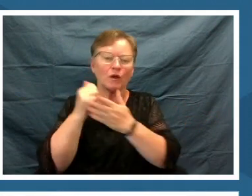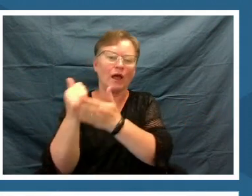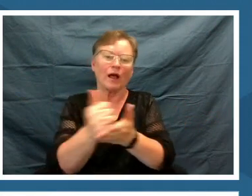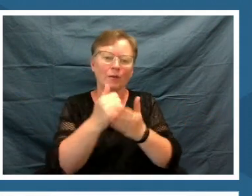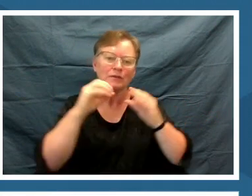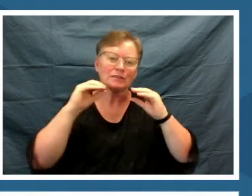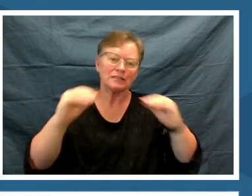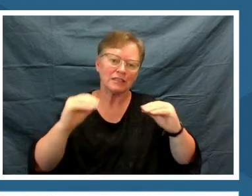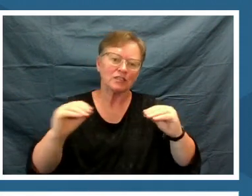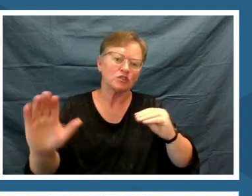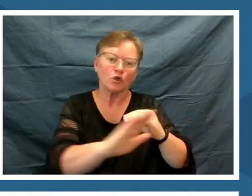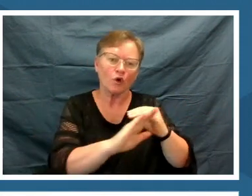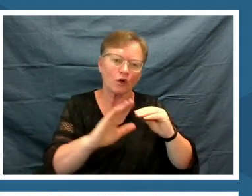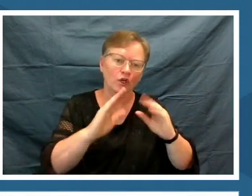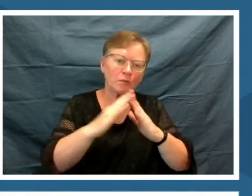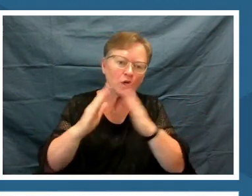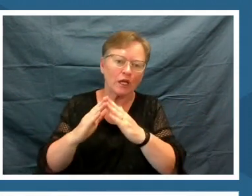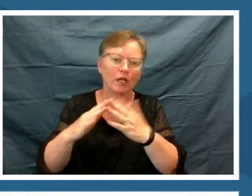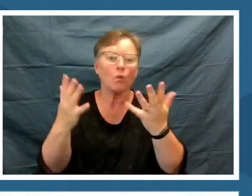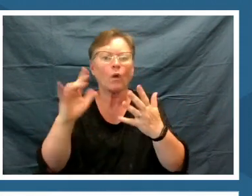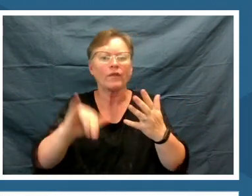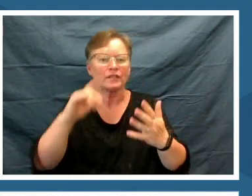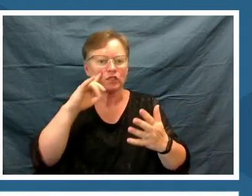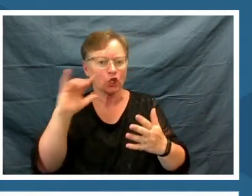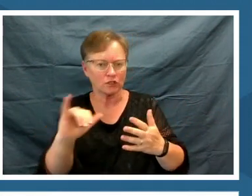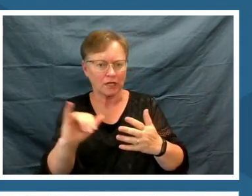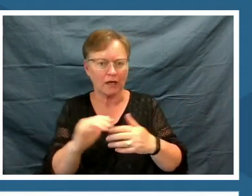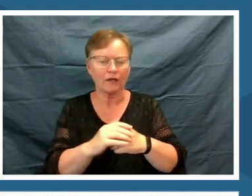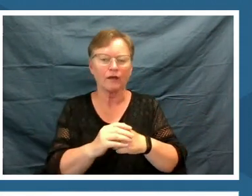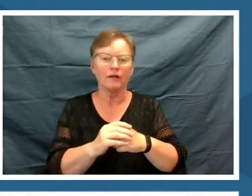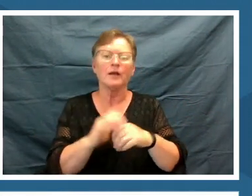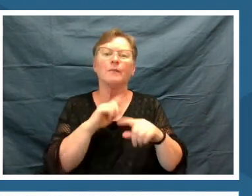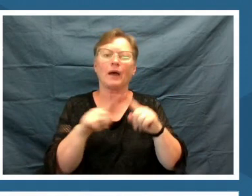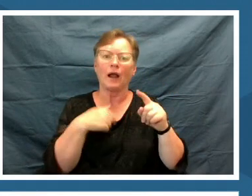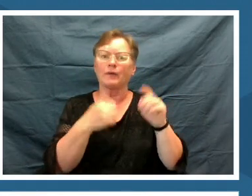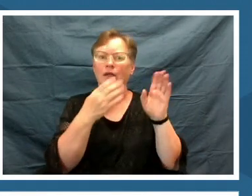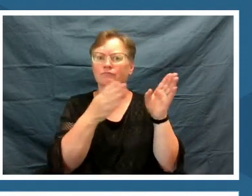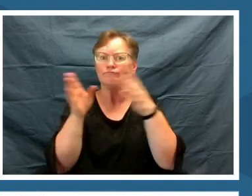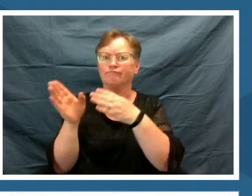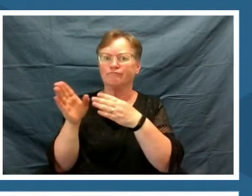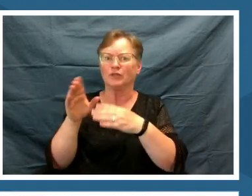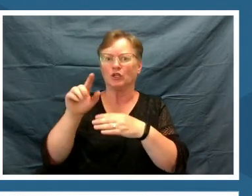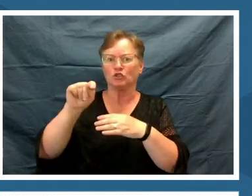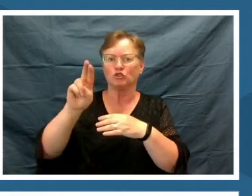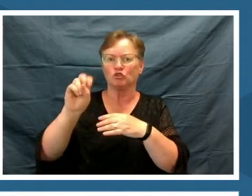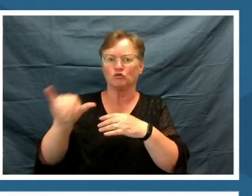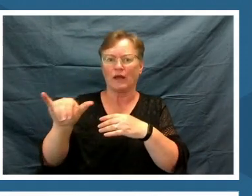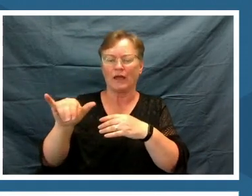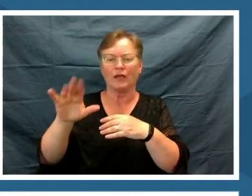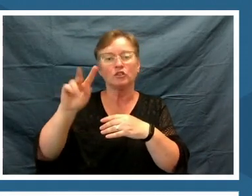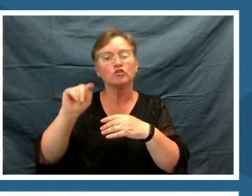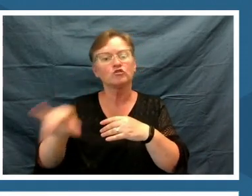what this looks like um but i'm gonna move on to trey trey is a fantastic